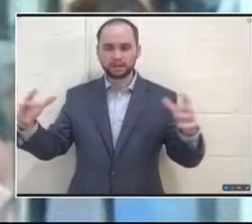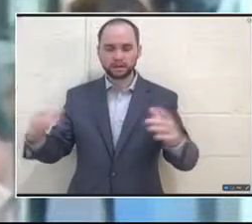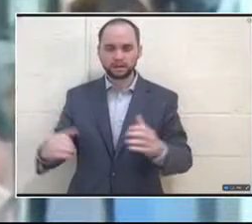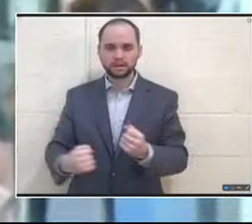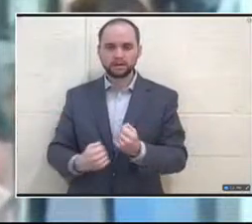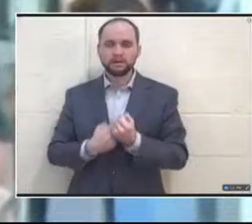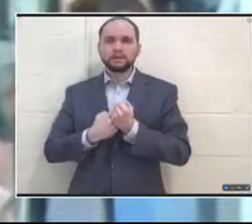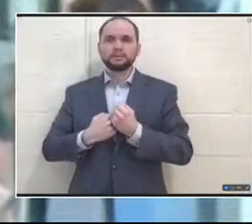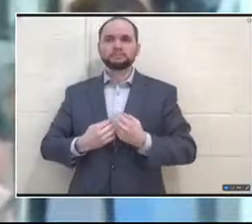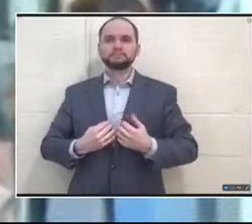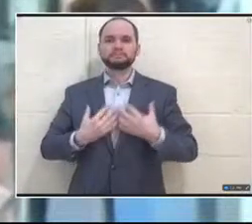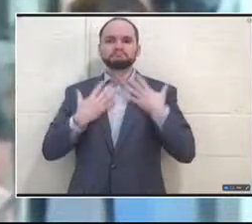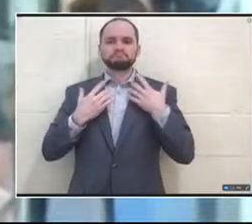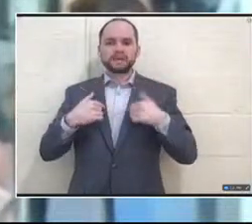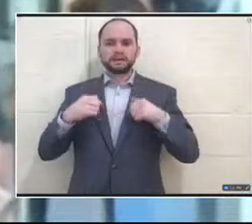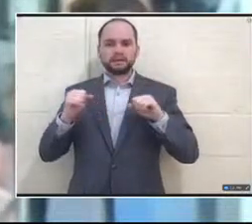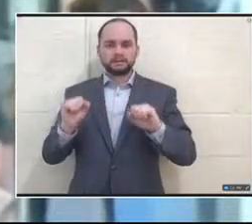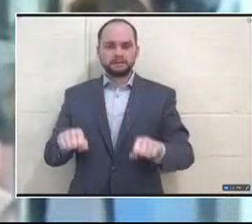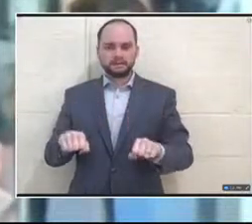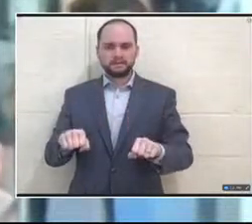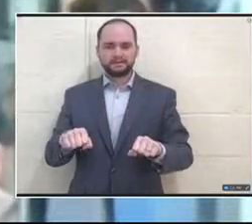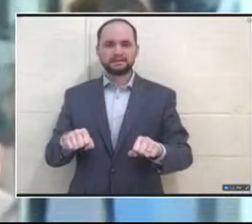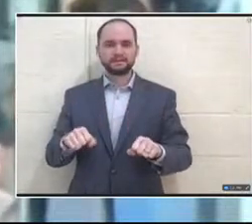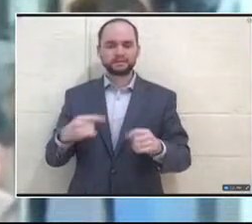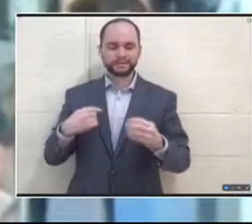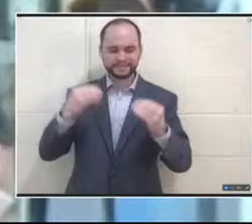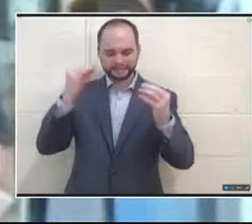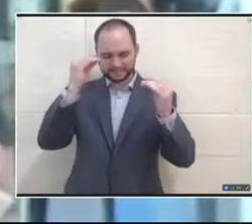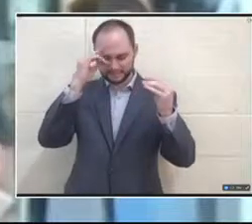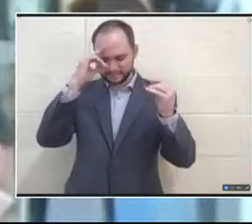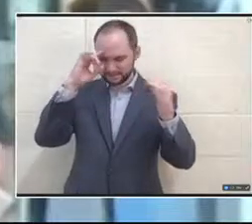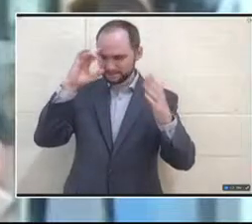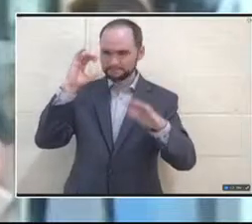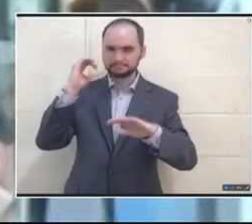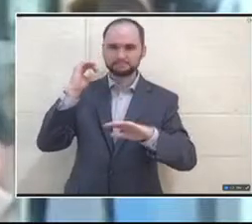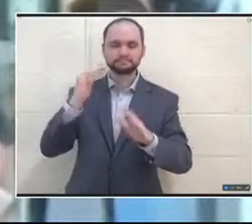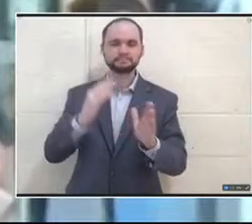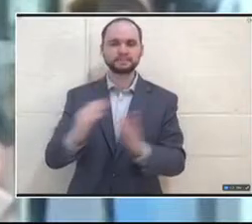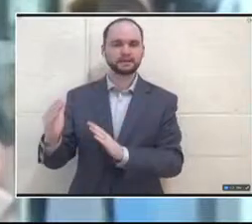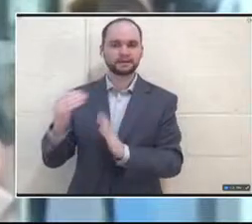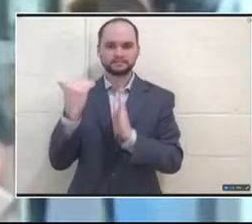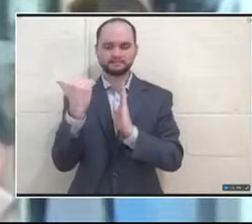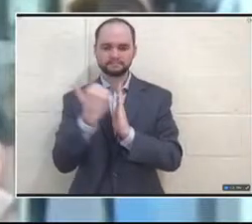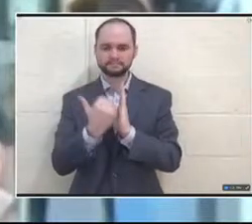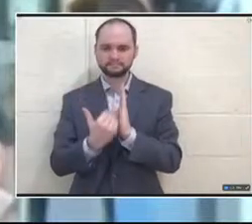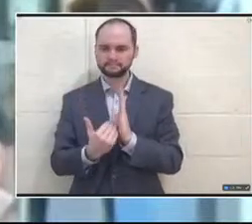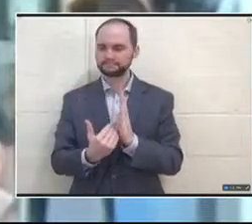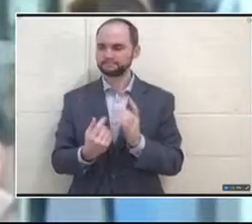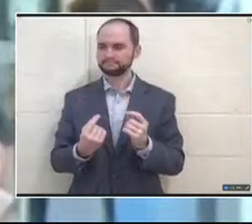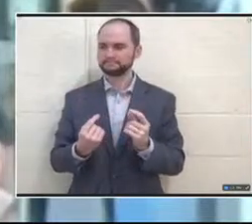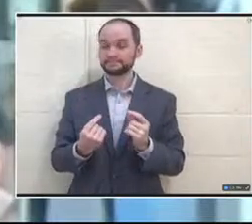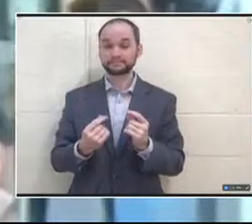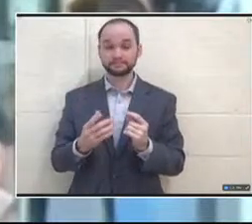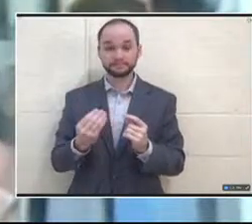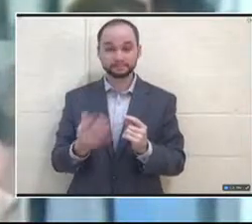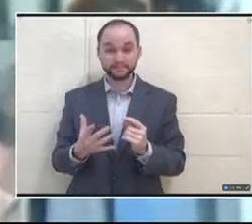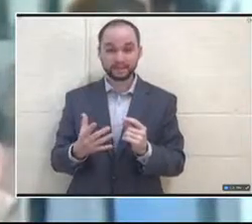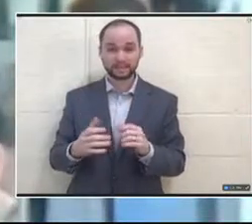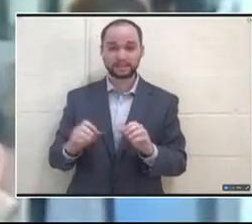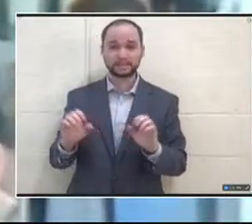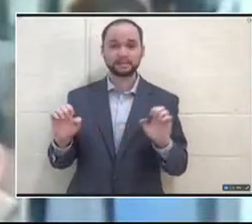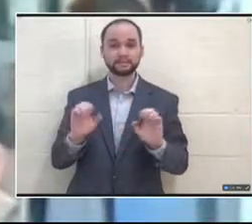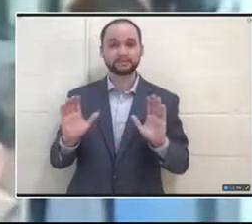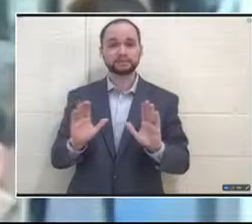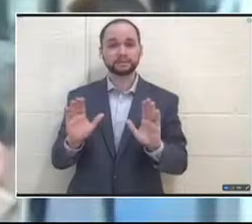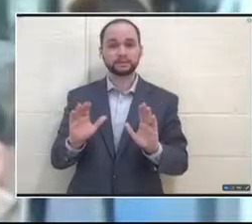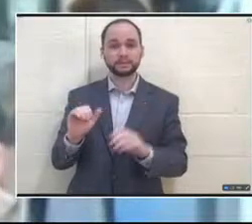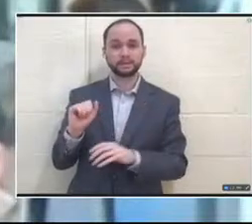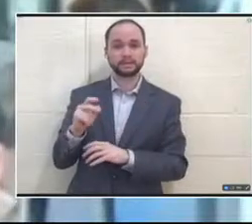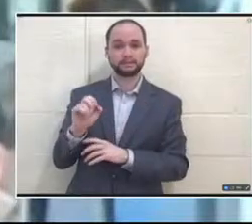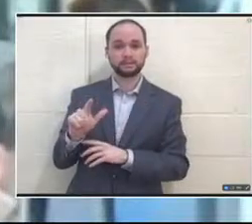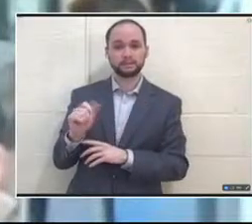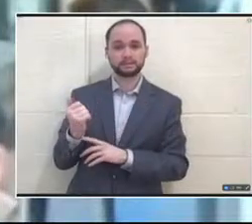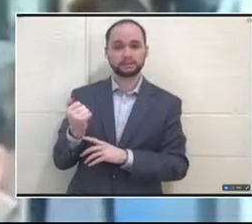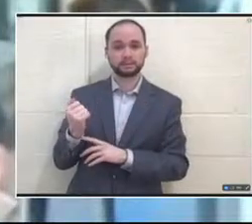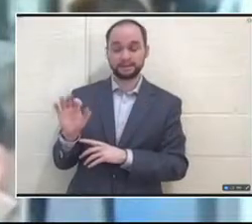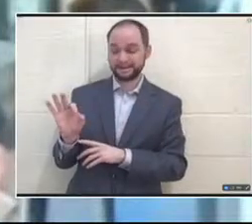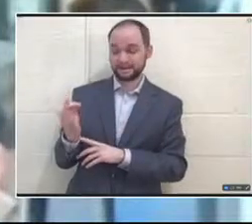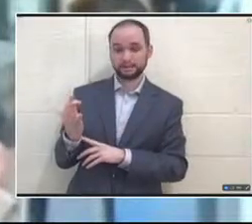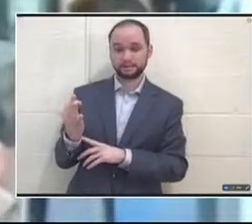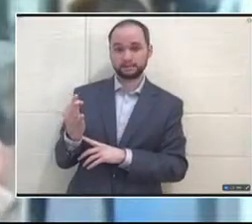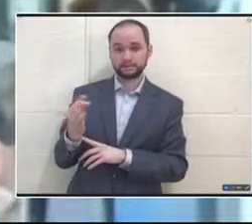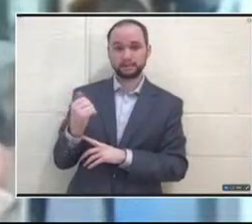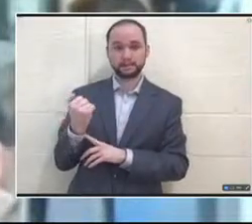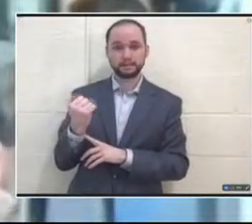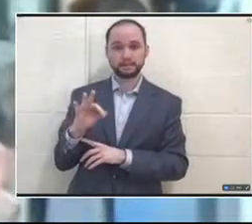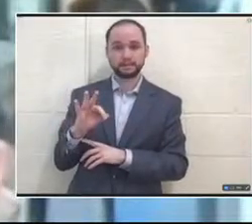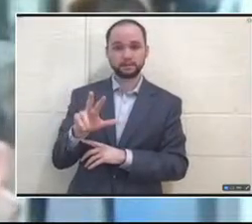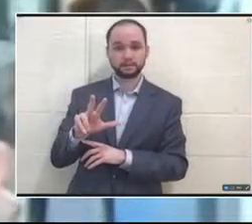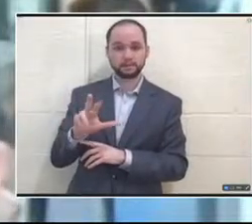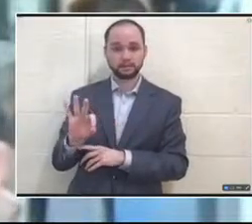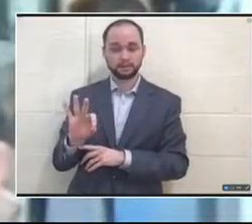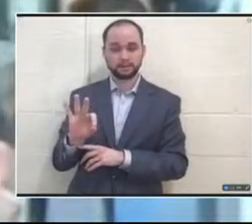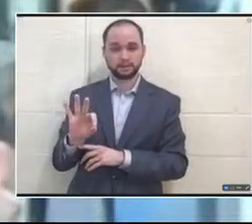and it was that nervous travel on Easter Sunday, April 9th, 1939. We arrived early that morning